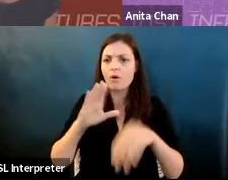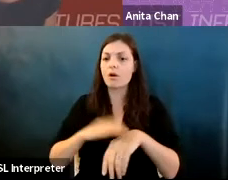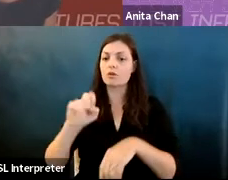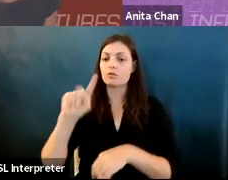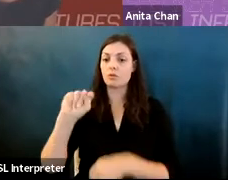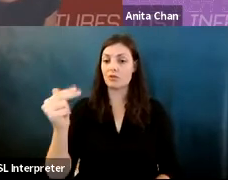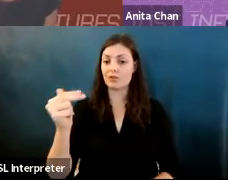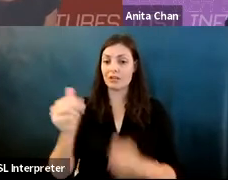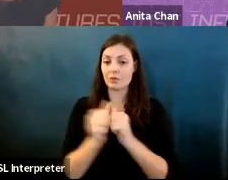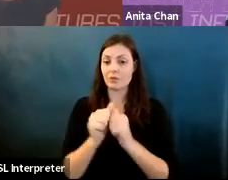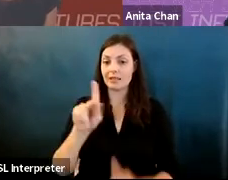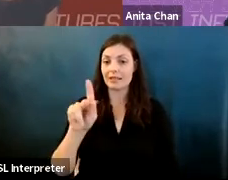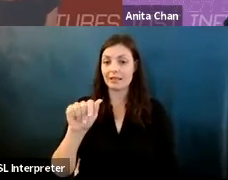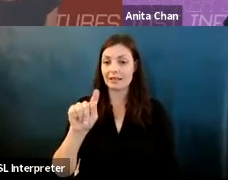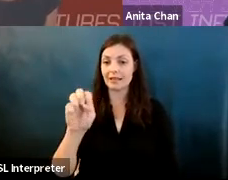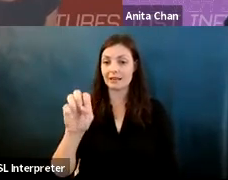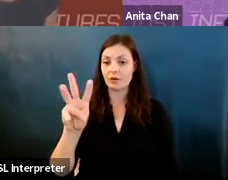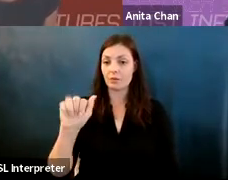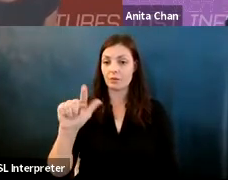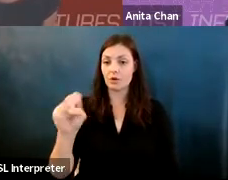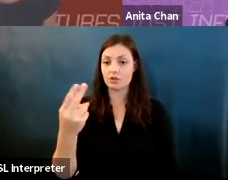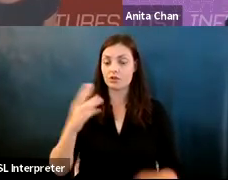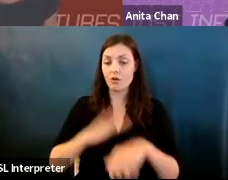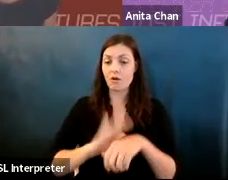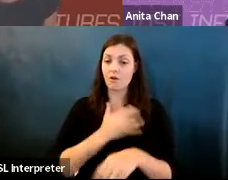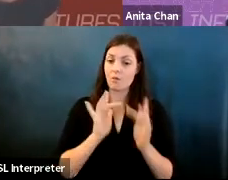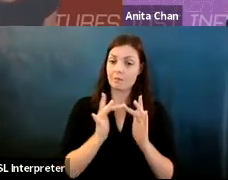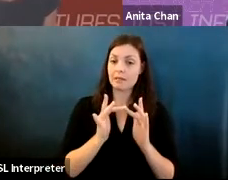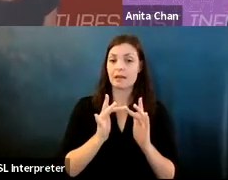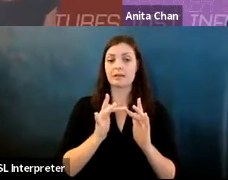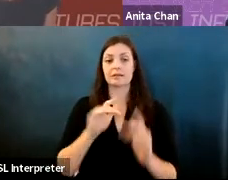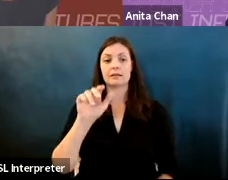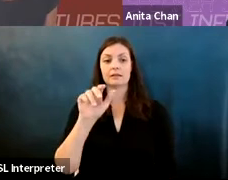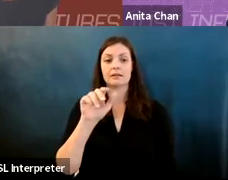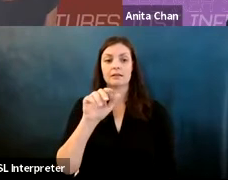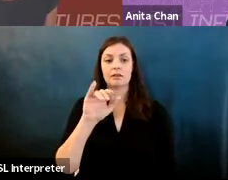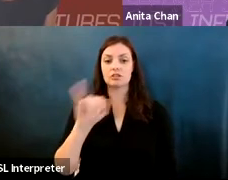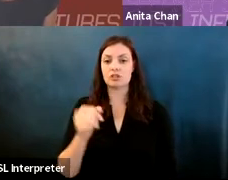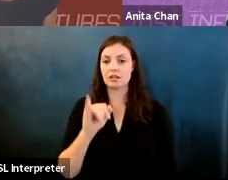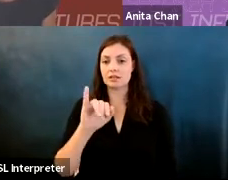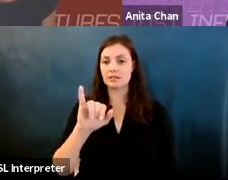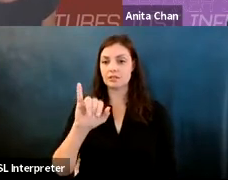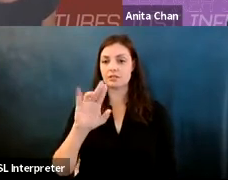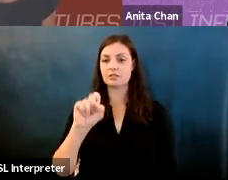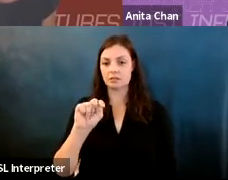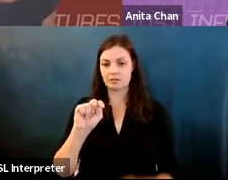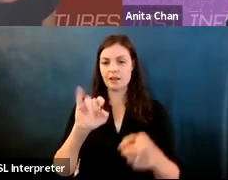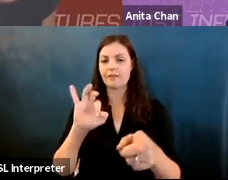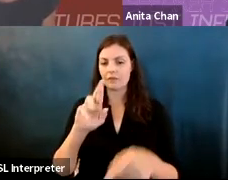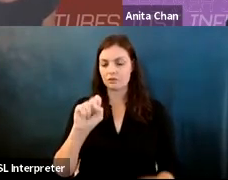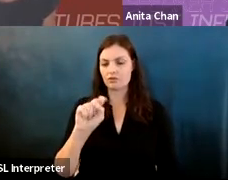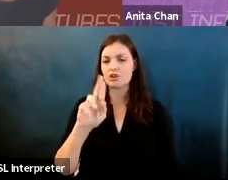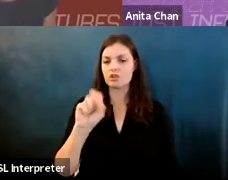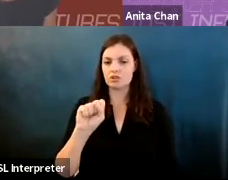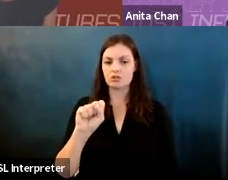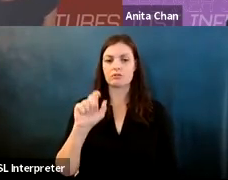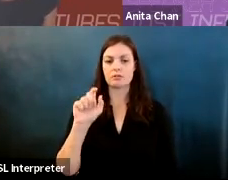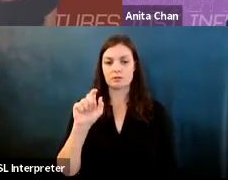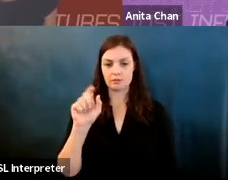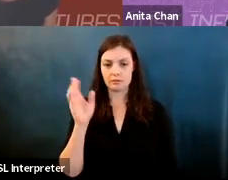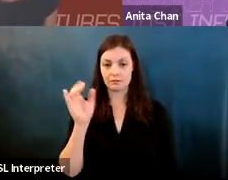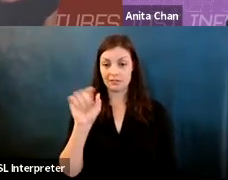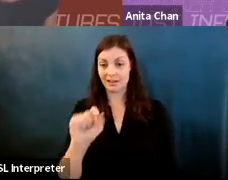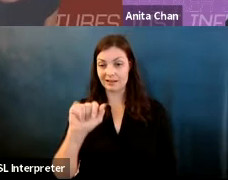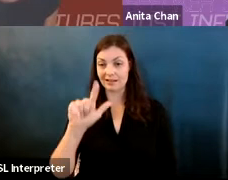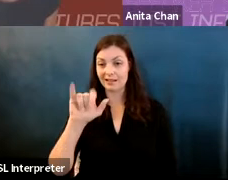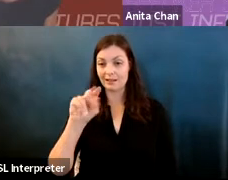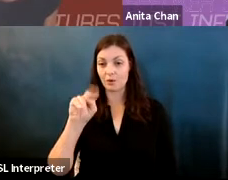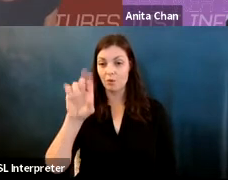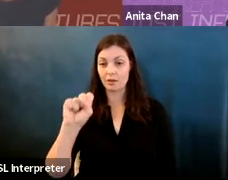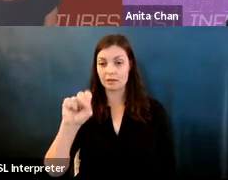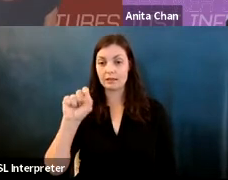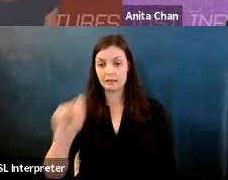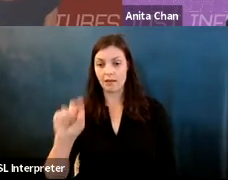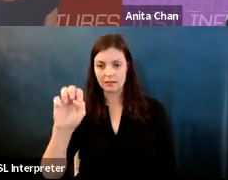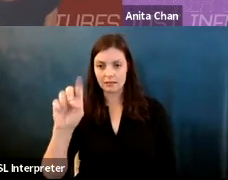Anita Chan: At our website at just-infras.illinois.edu a link has been added to the chat you can see our full full calendar of events there and last spring semesters recording there as well.